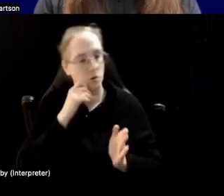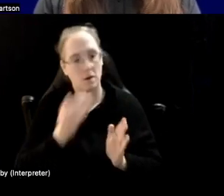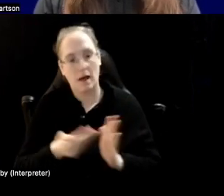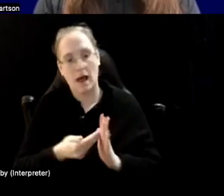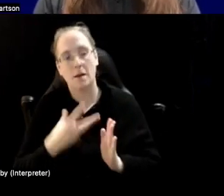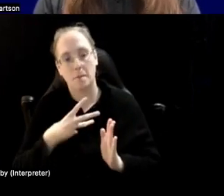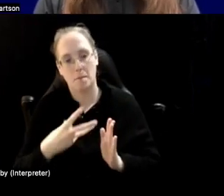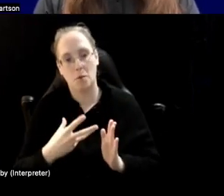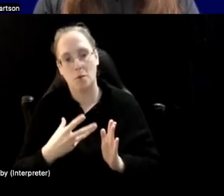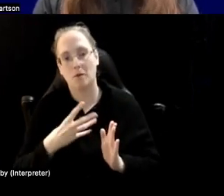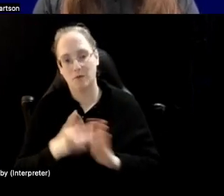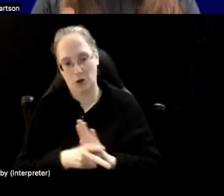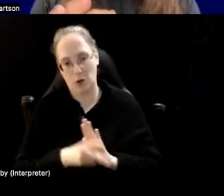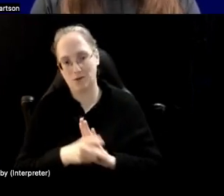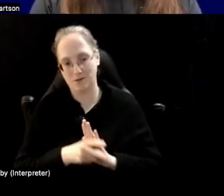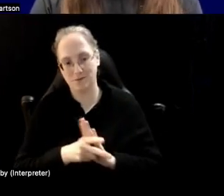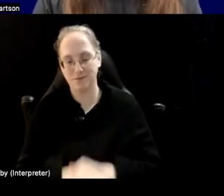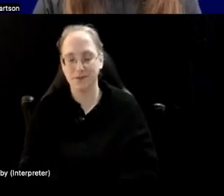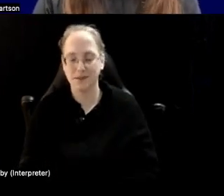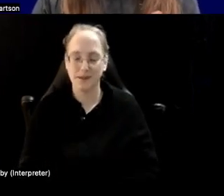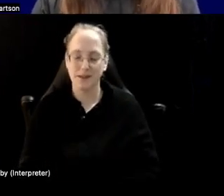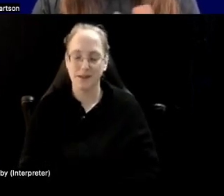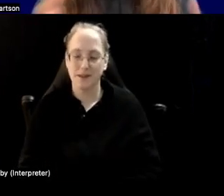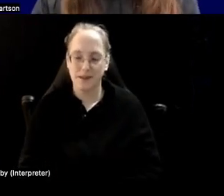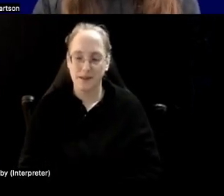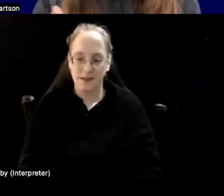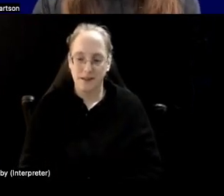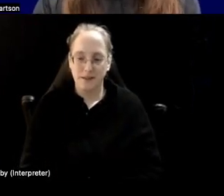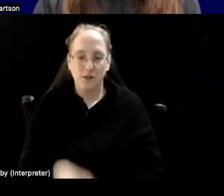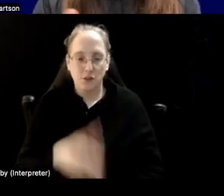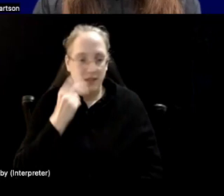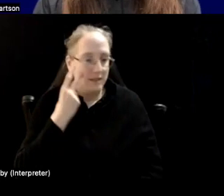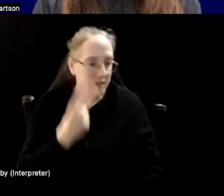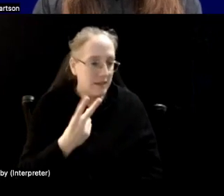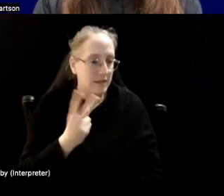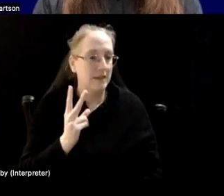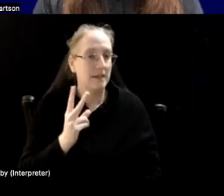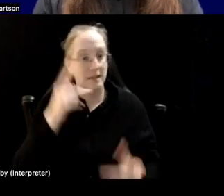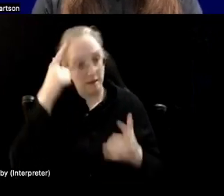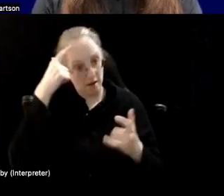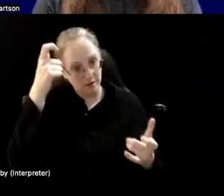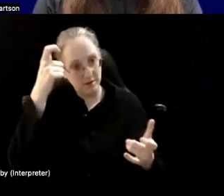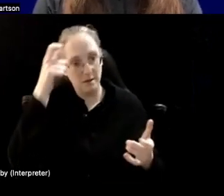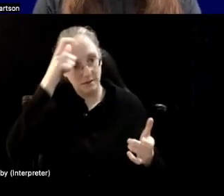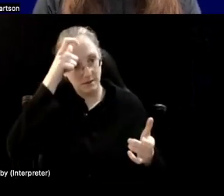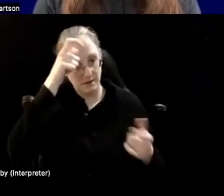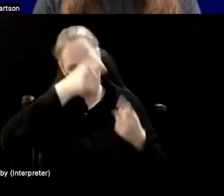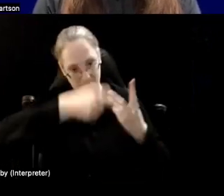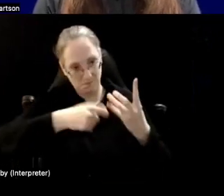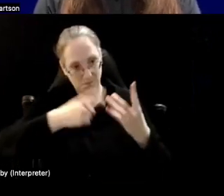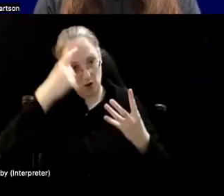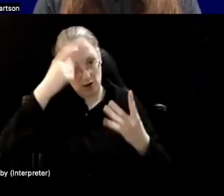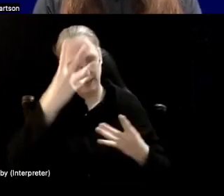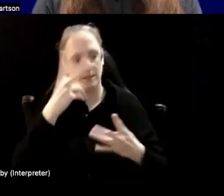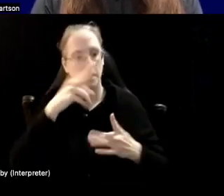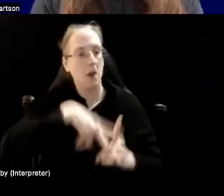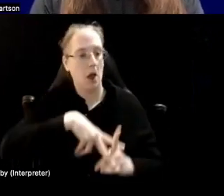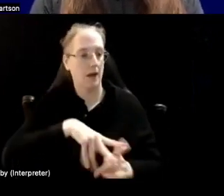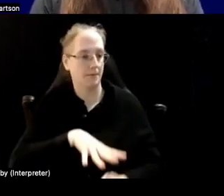extra videos in there where you can see those principles, you know, all coming together.